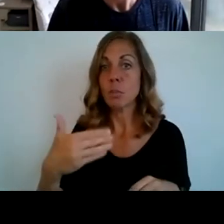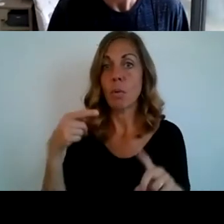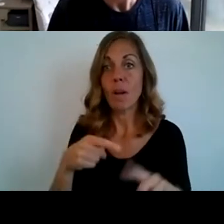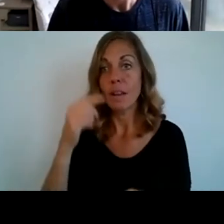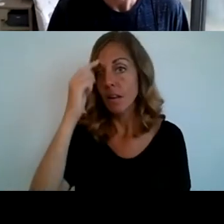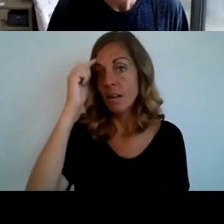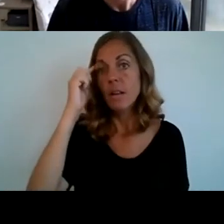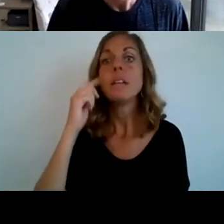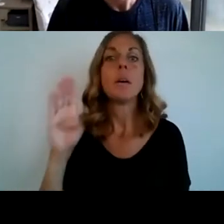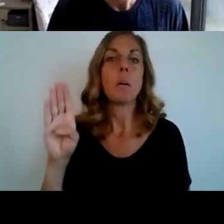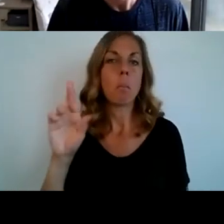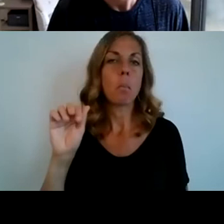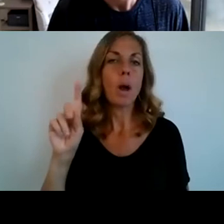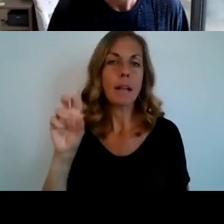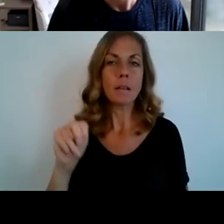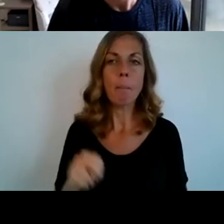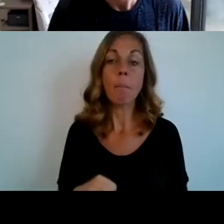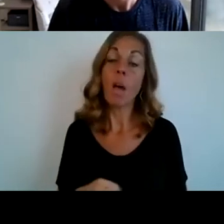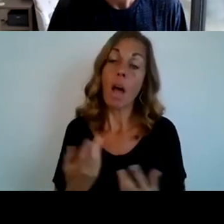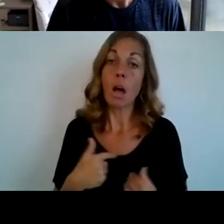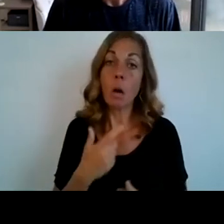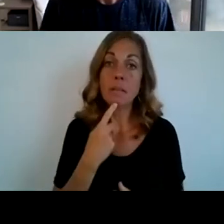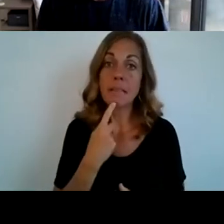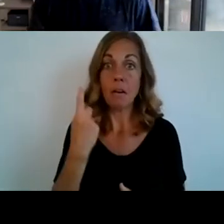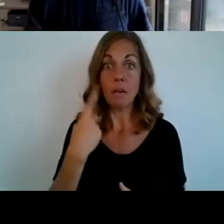A great point. For those of us who work in technology company